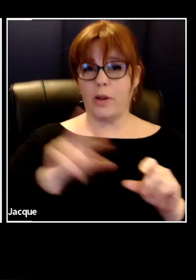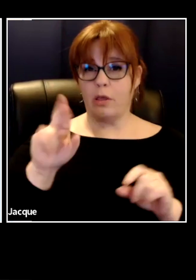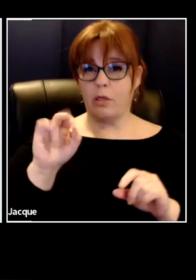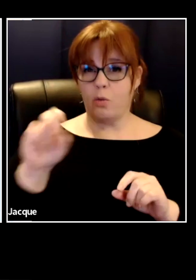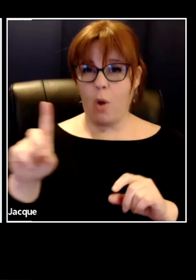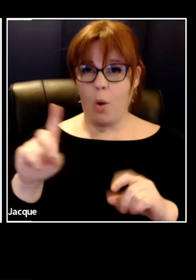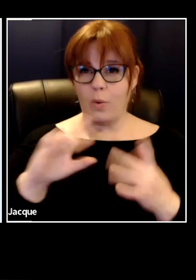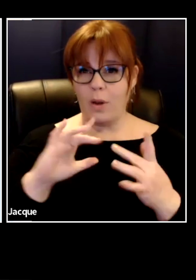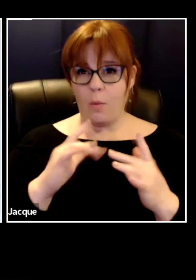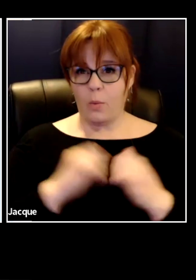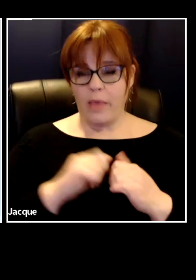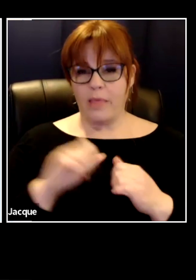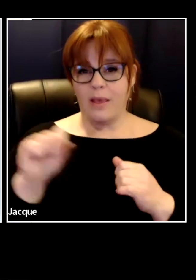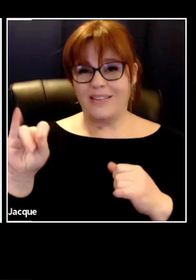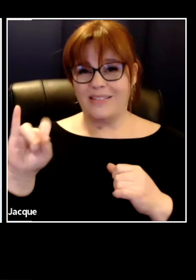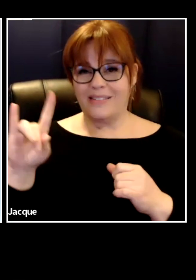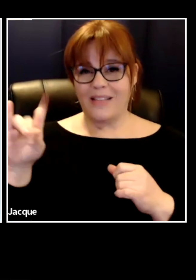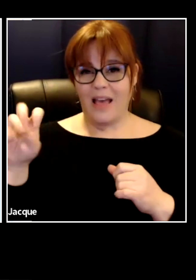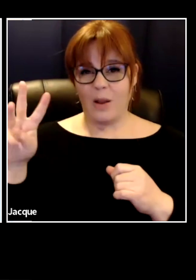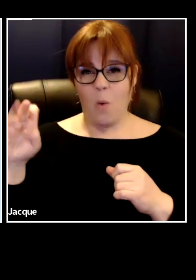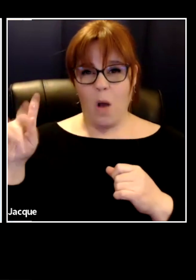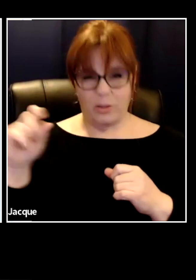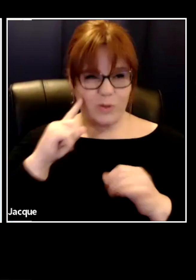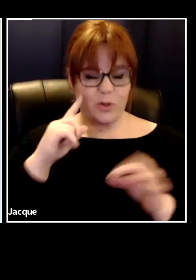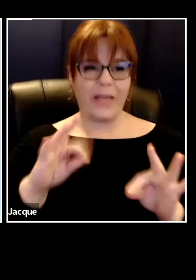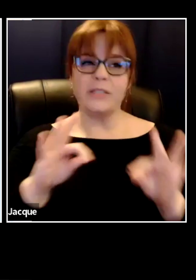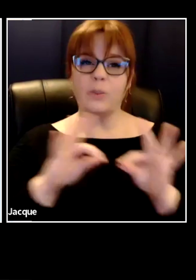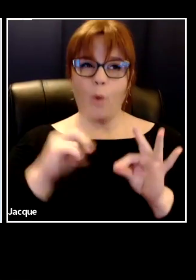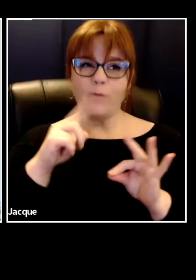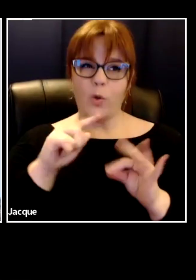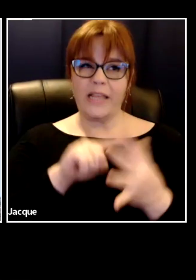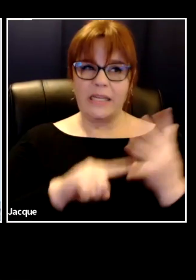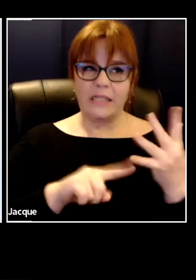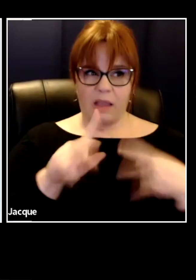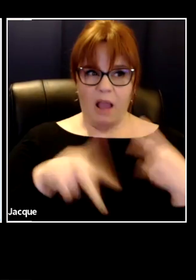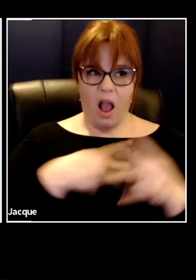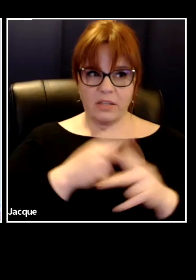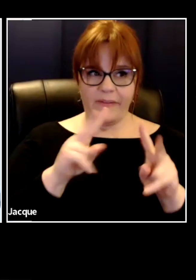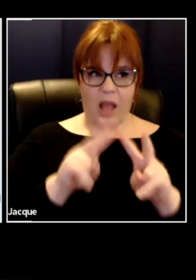which I think is important for these types of analyses, but we have done it exhaustively in